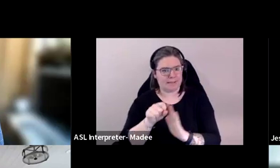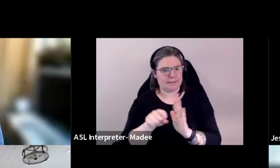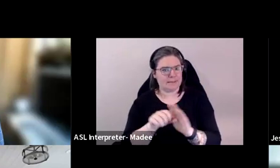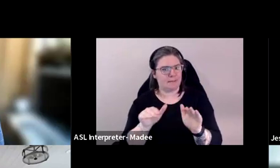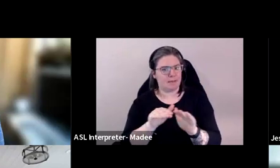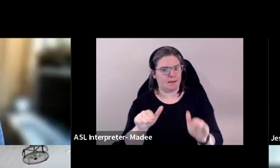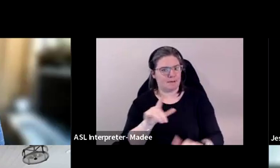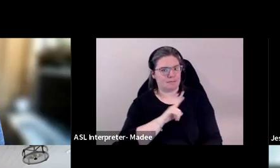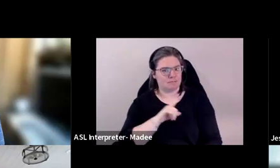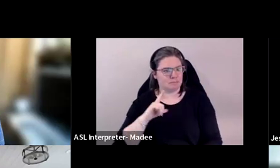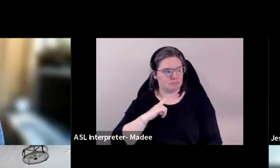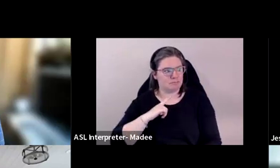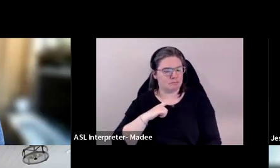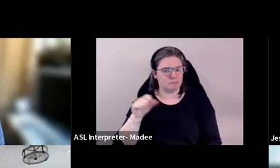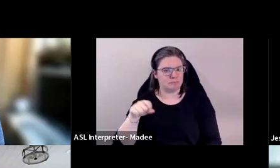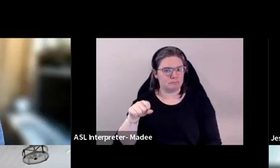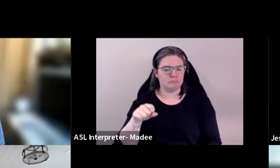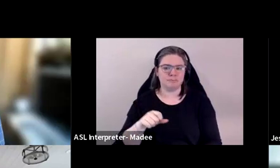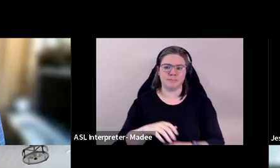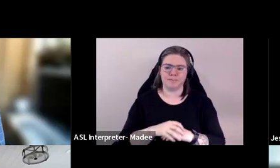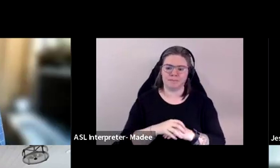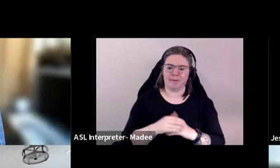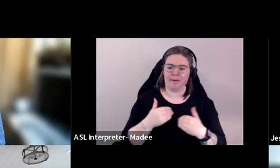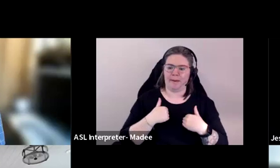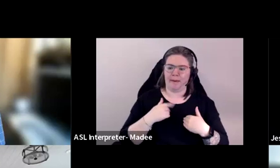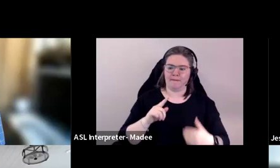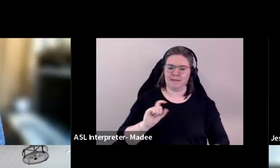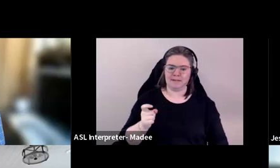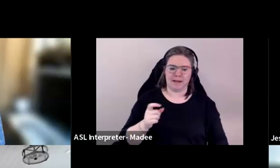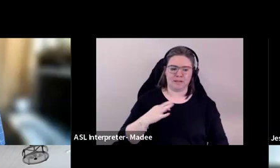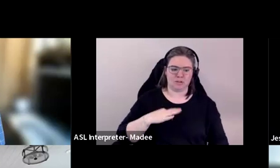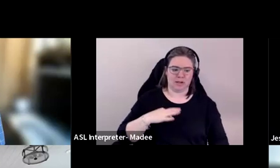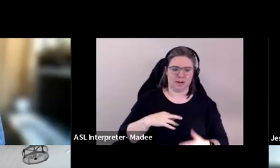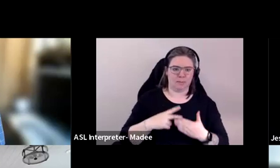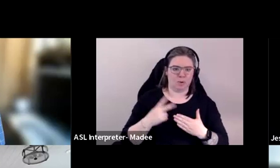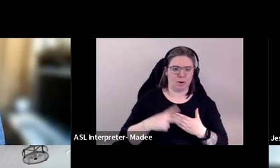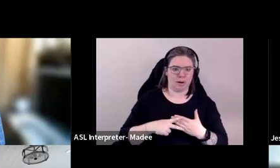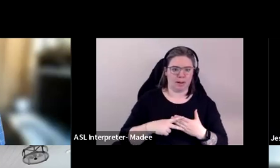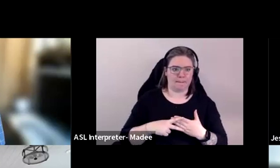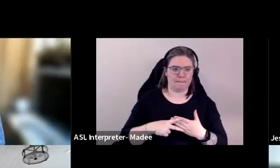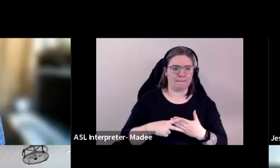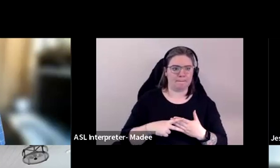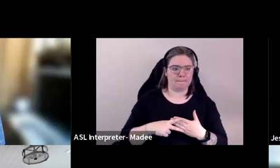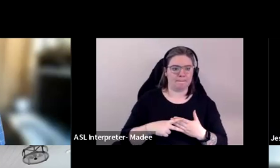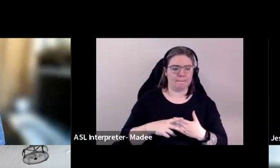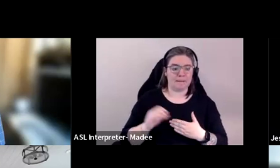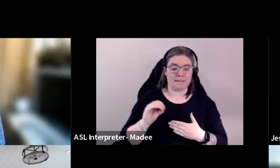for for these things. So we have a tax credit program 0 interest and